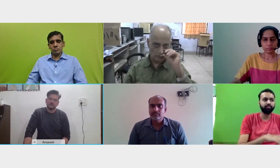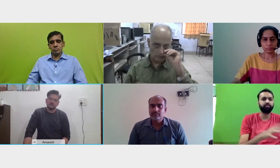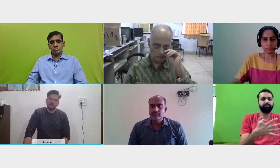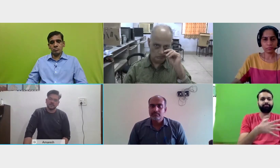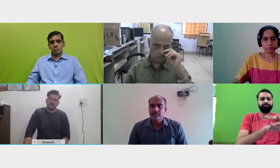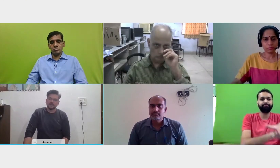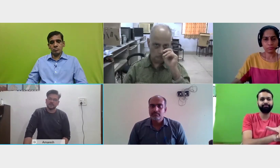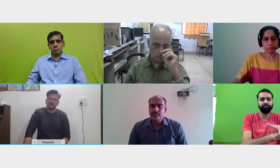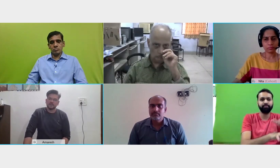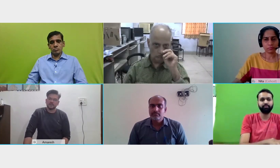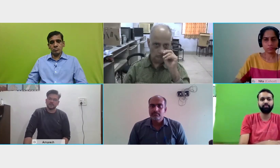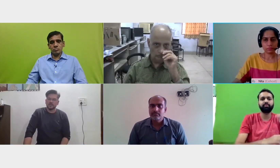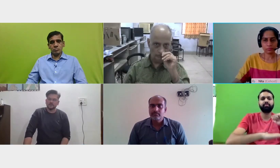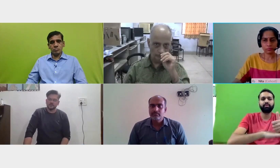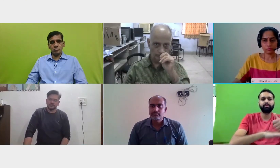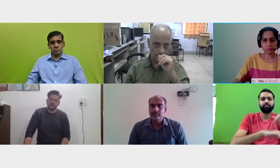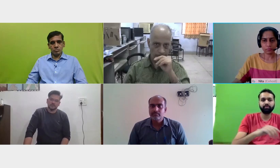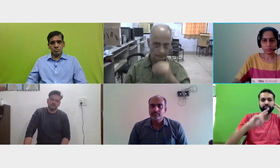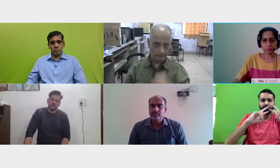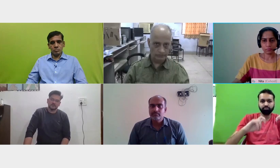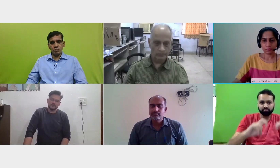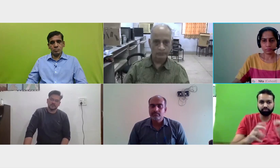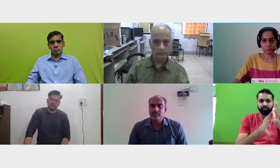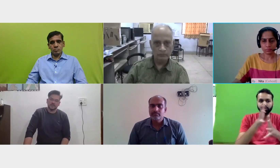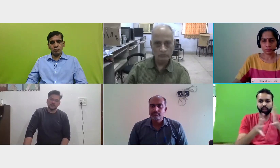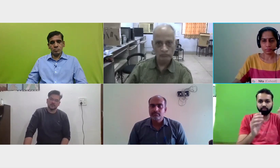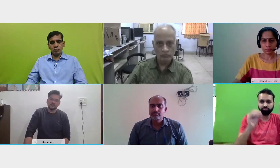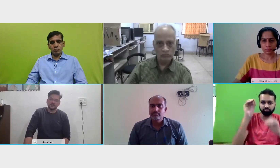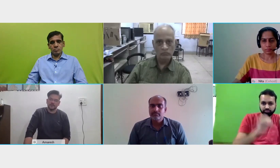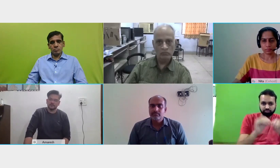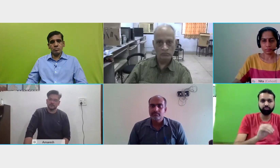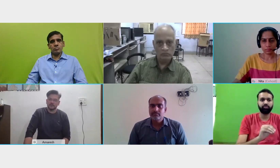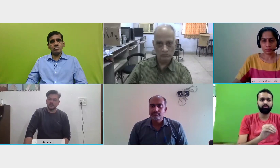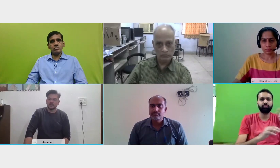they should not decide what kind of resources should be available so we need to have deaf